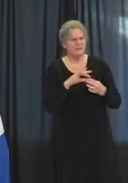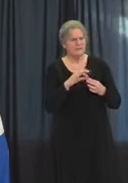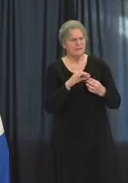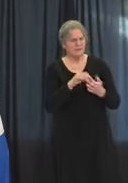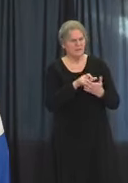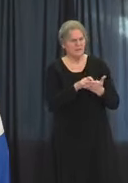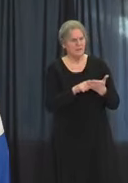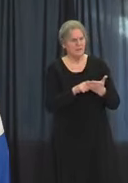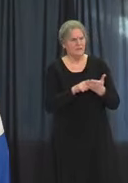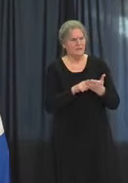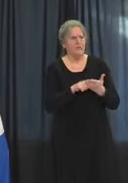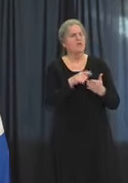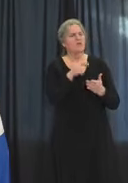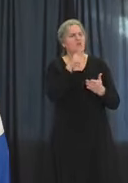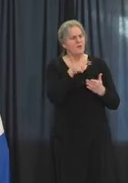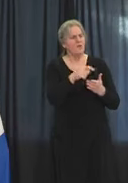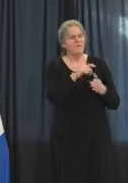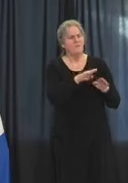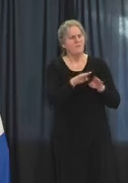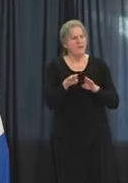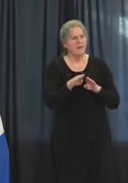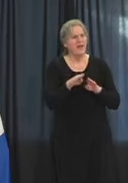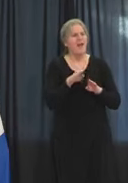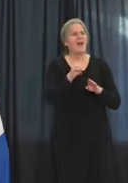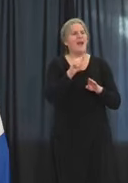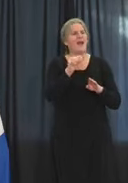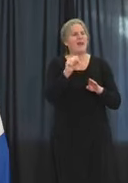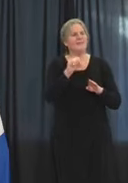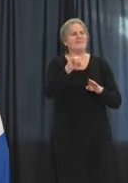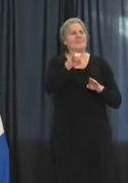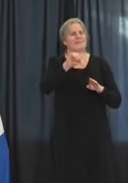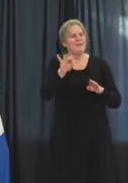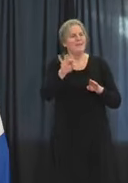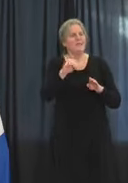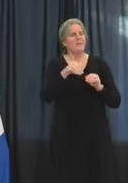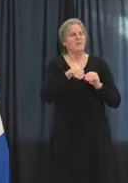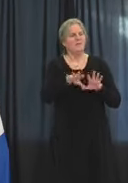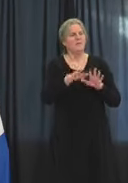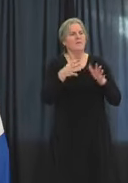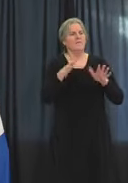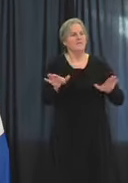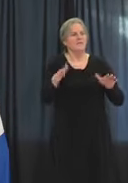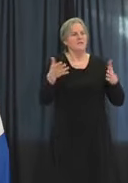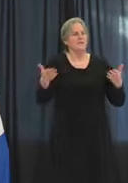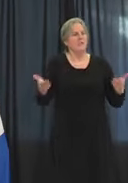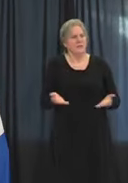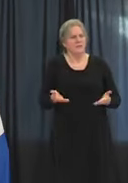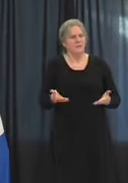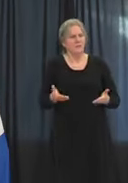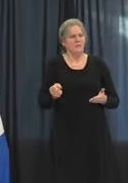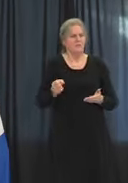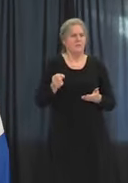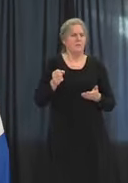Reporter: In the press release you said the Yukoners approach to behave as if COVID-19 is already in the community.